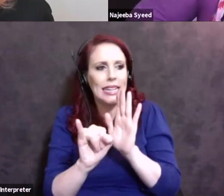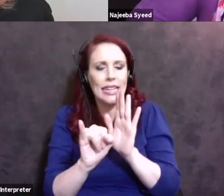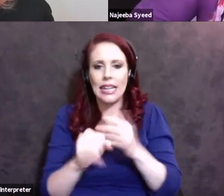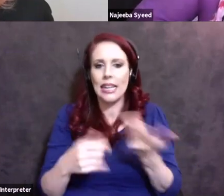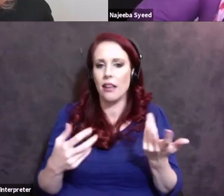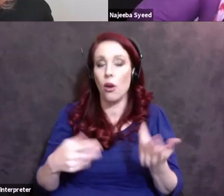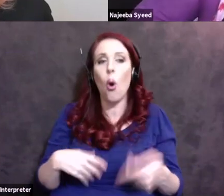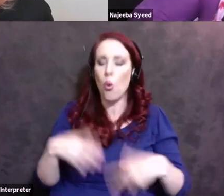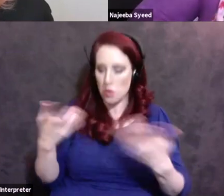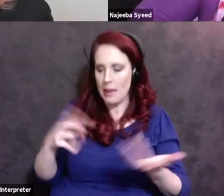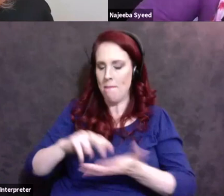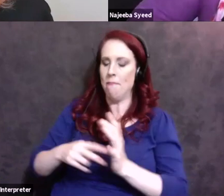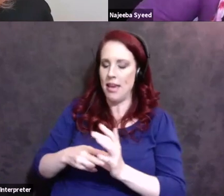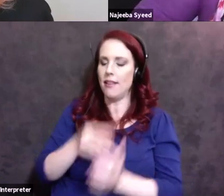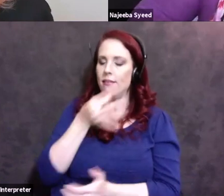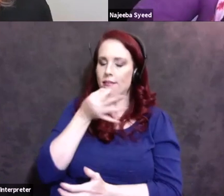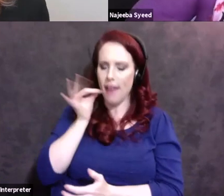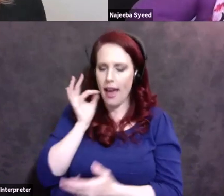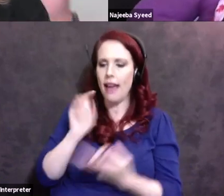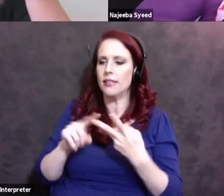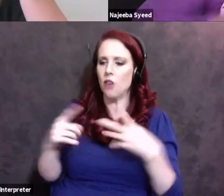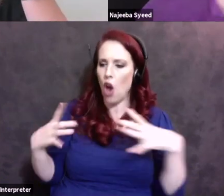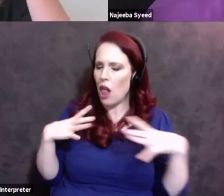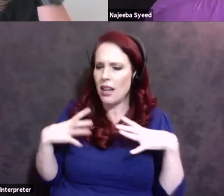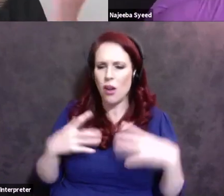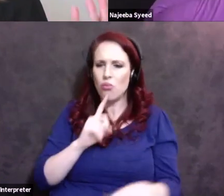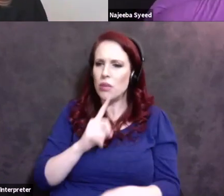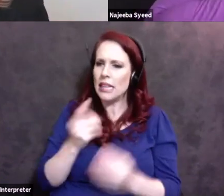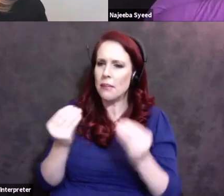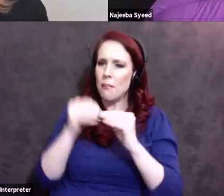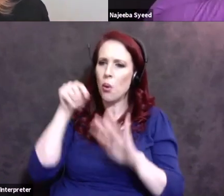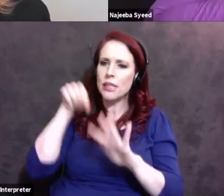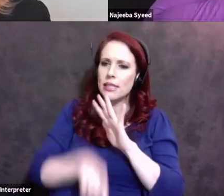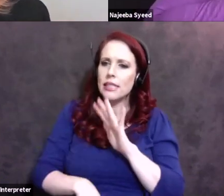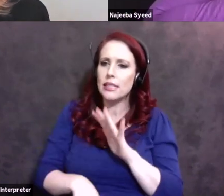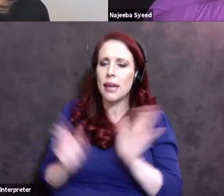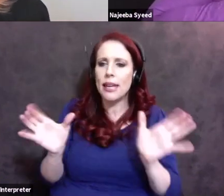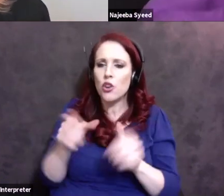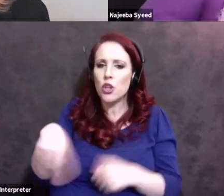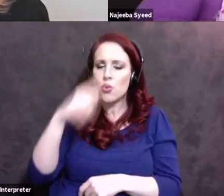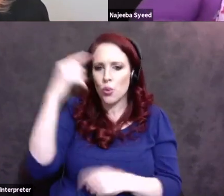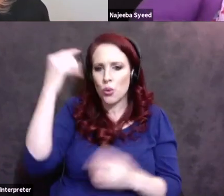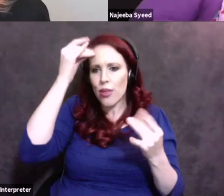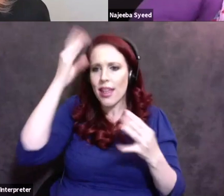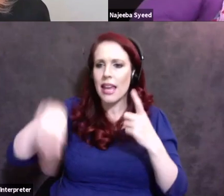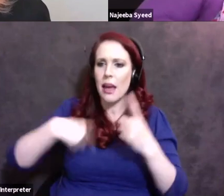want holidays and I think it is a lot more deeper. So I would encourage you to think about the notion of anti-Muslim bias if that gives you